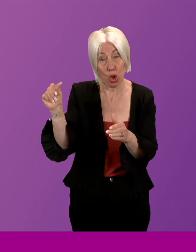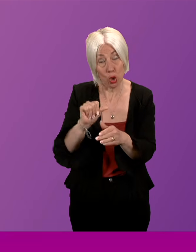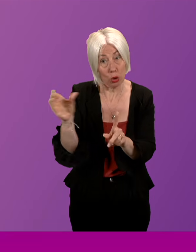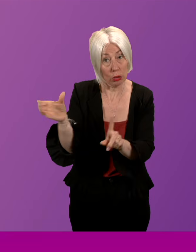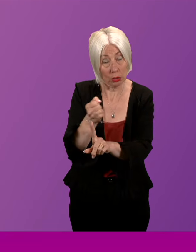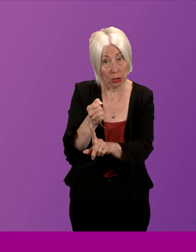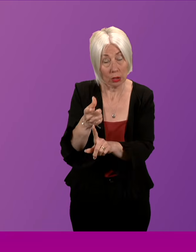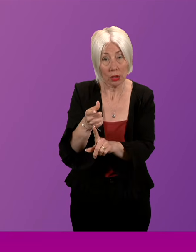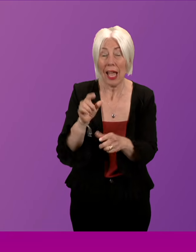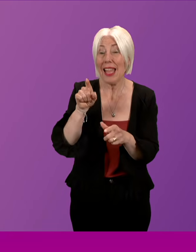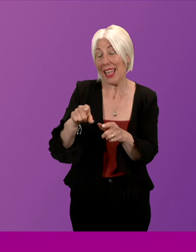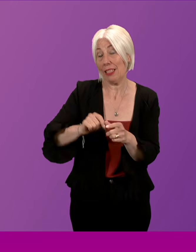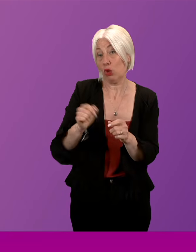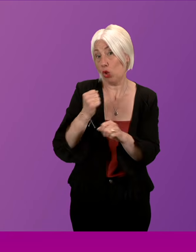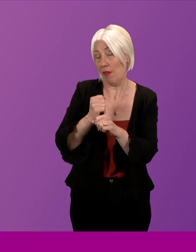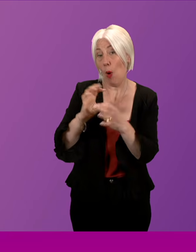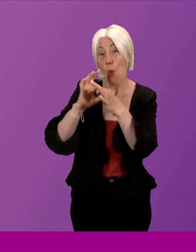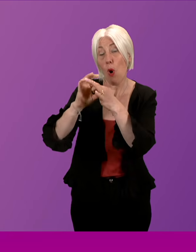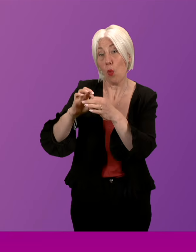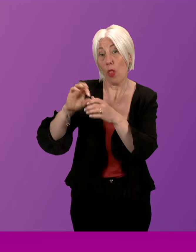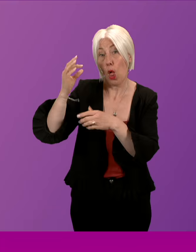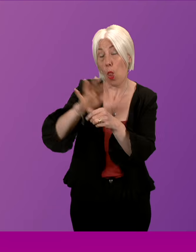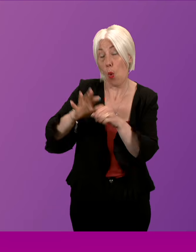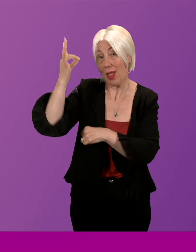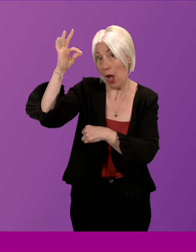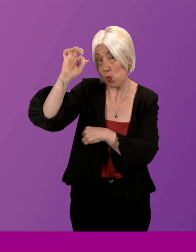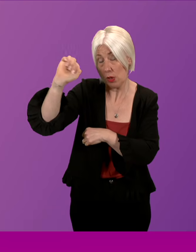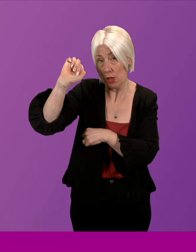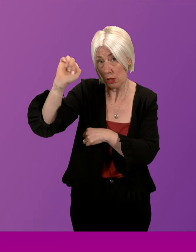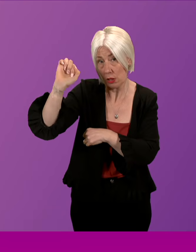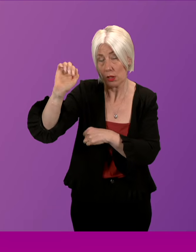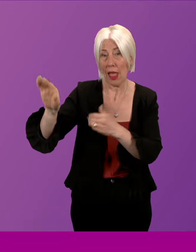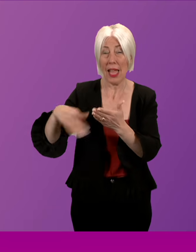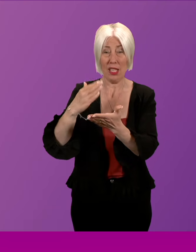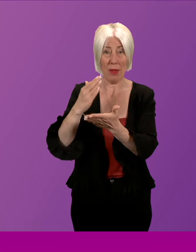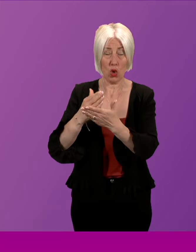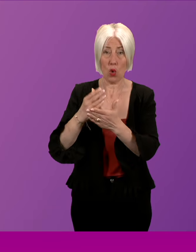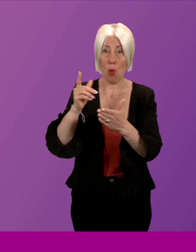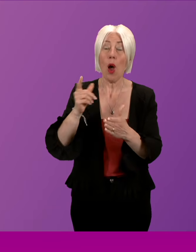with local government colleagues to ensure the application of an assessment when people